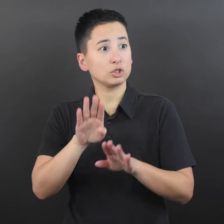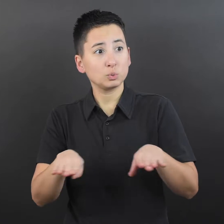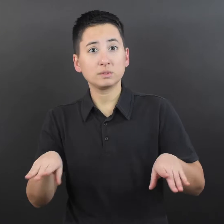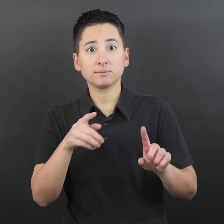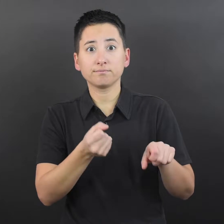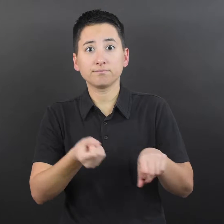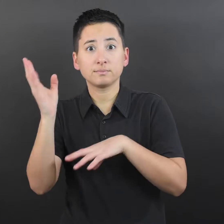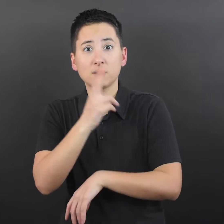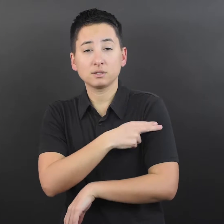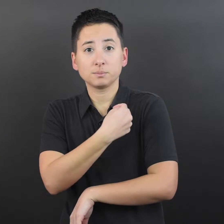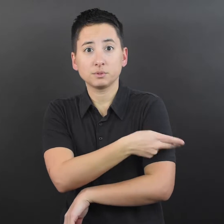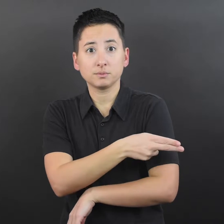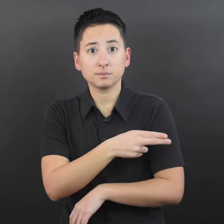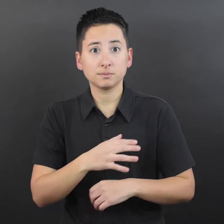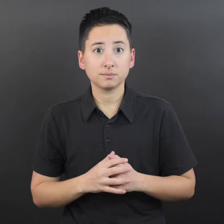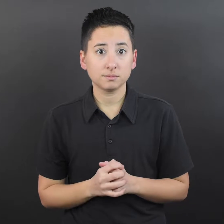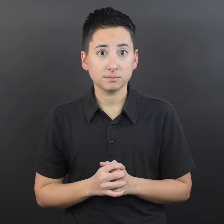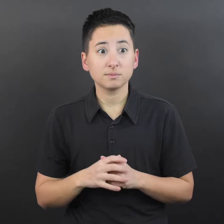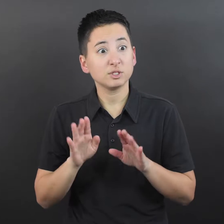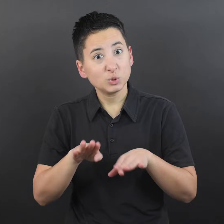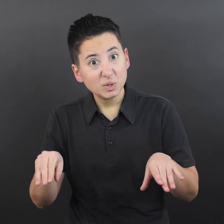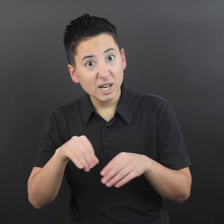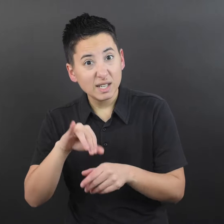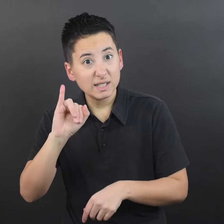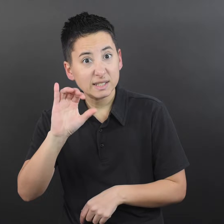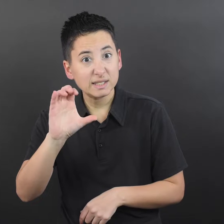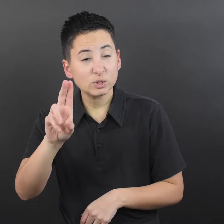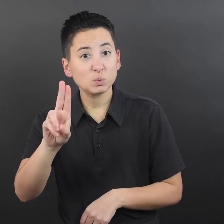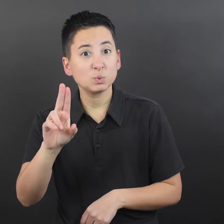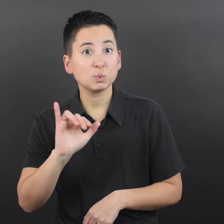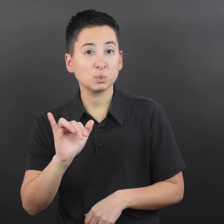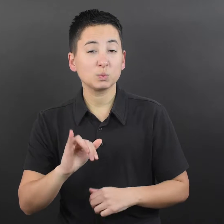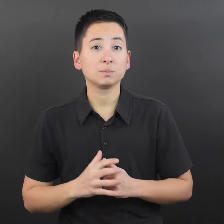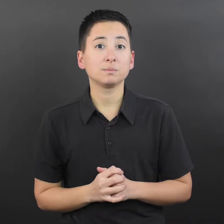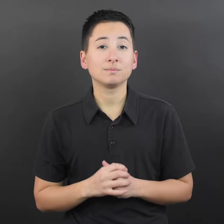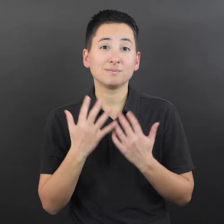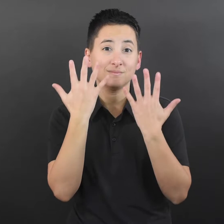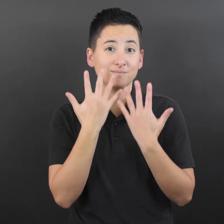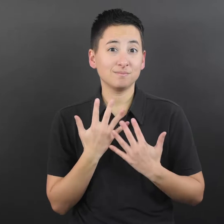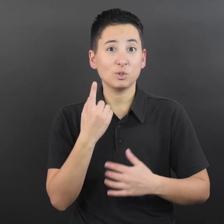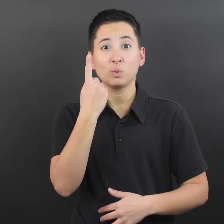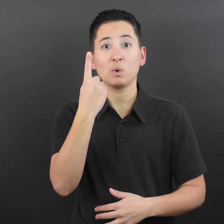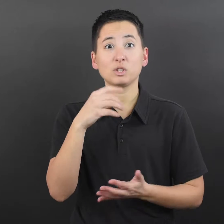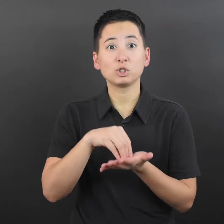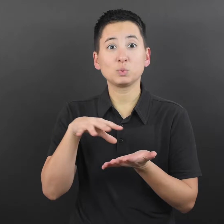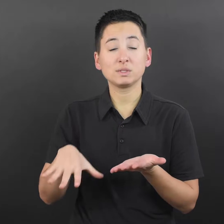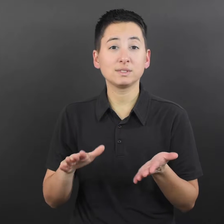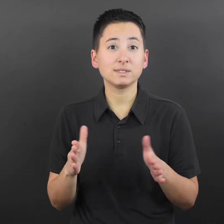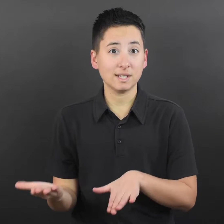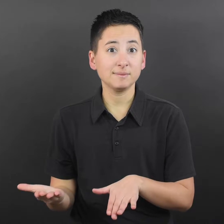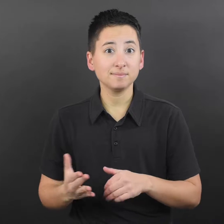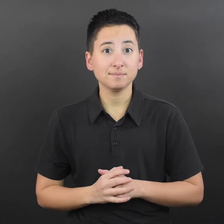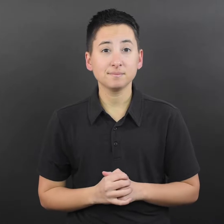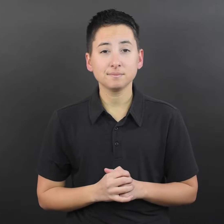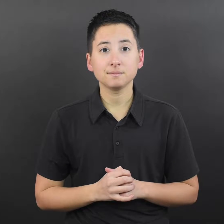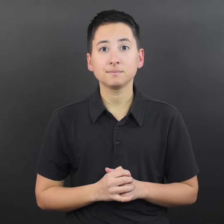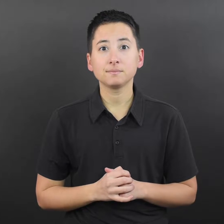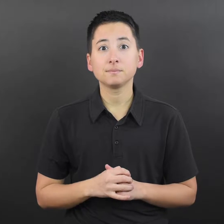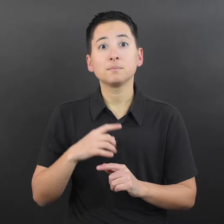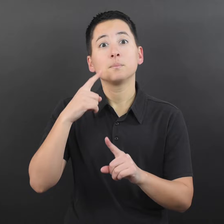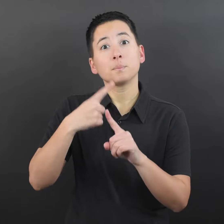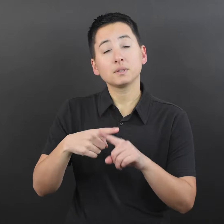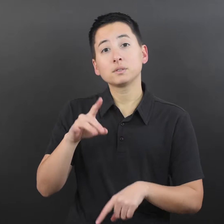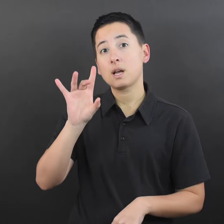children admitted into intensive care, and sadly, one student has died. Additionally,